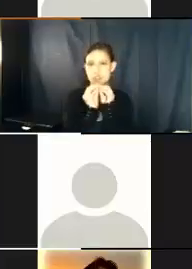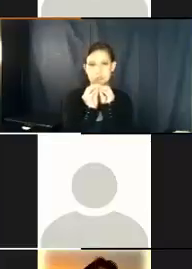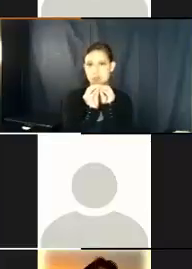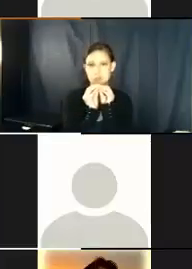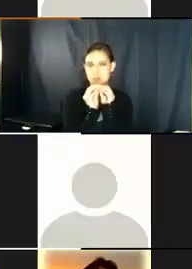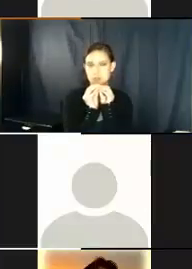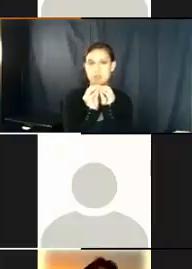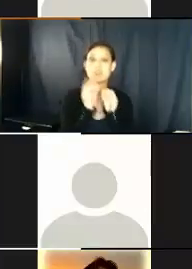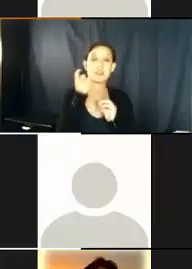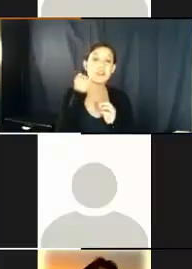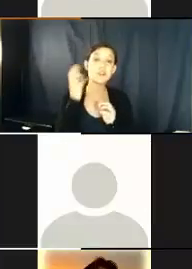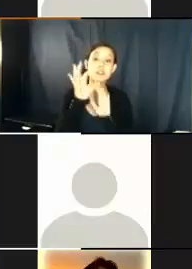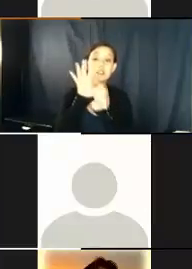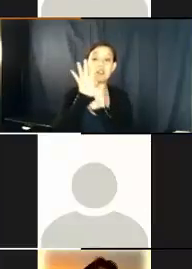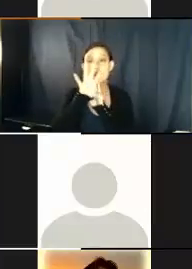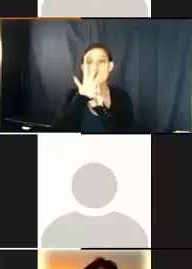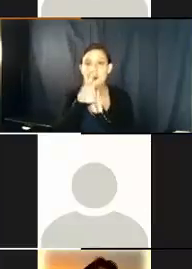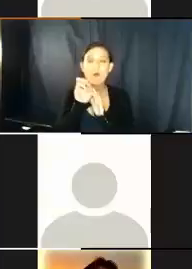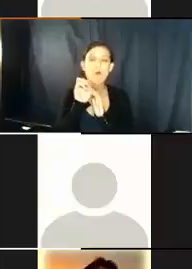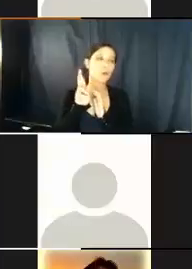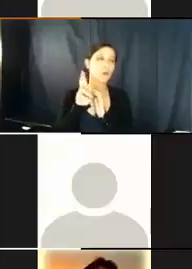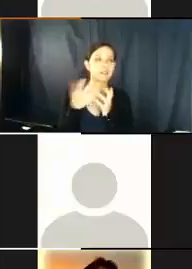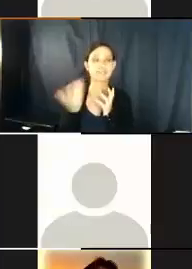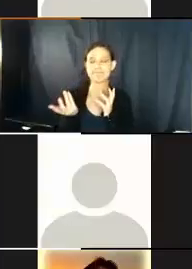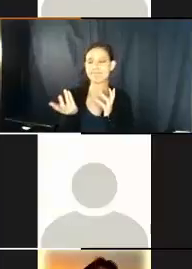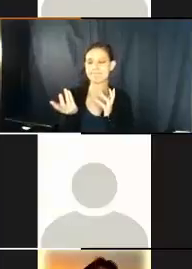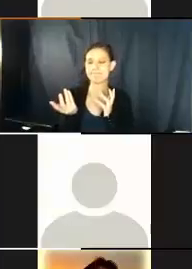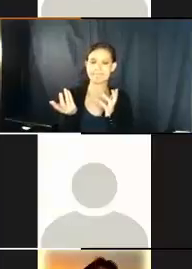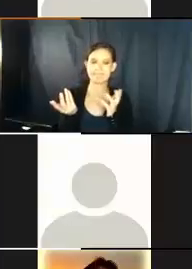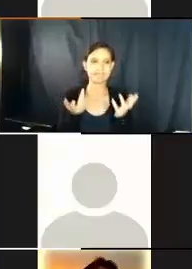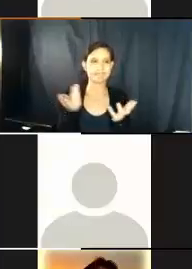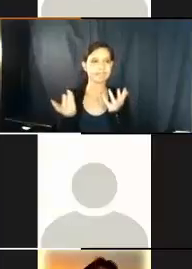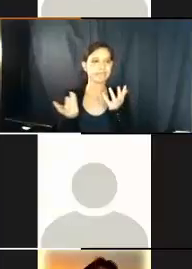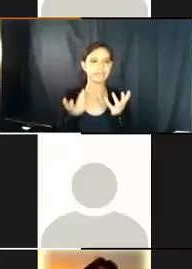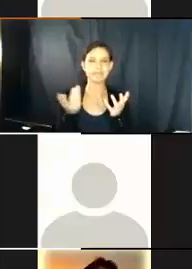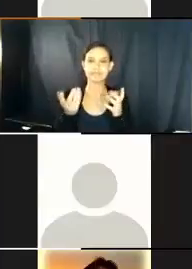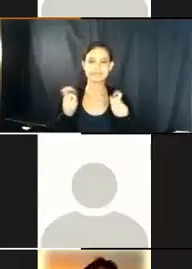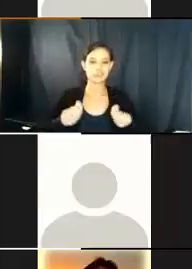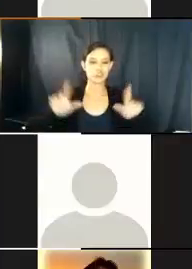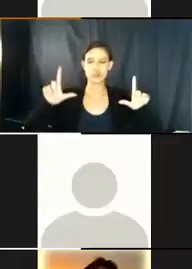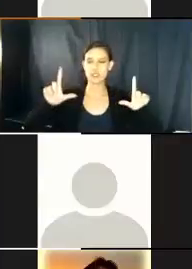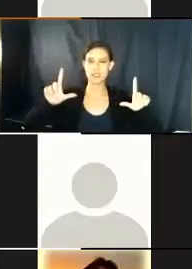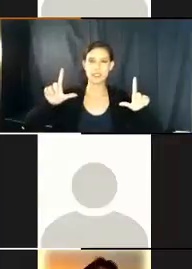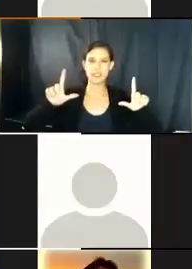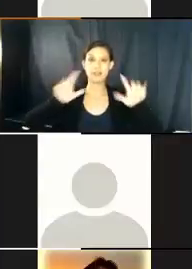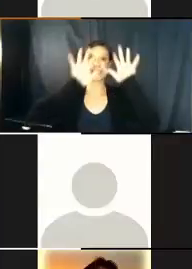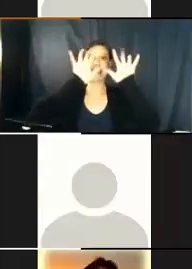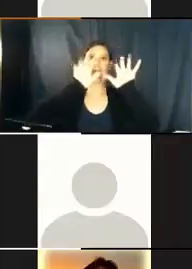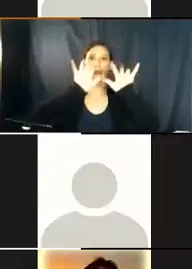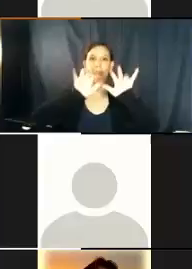Whether it's a video whether it's um whether it's a screen of text etc so we try to make